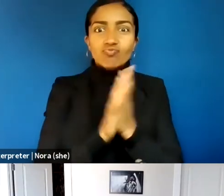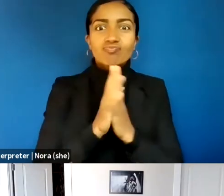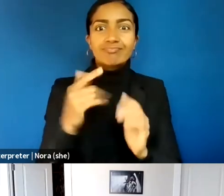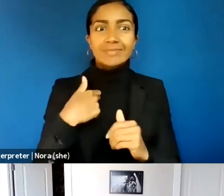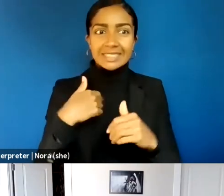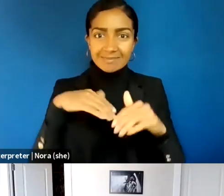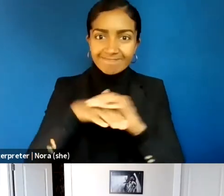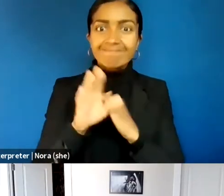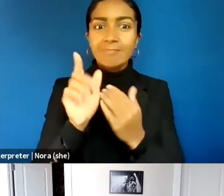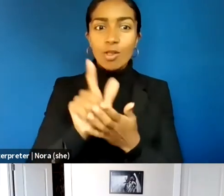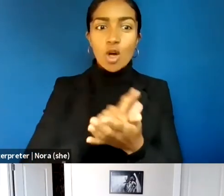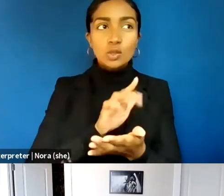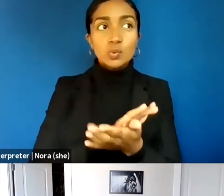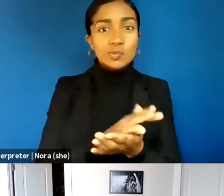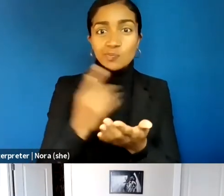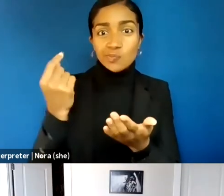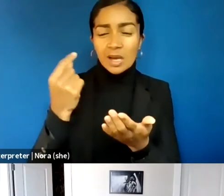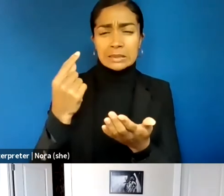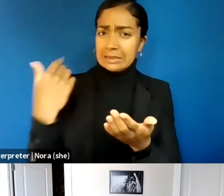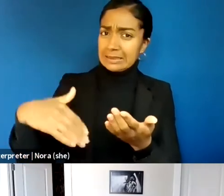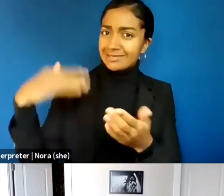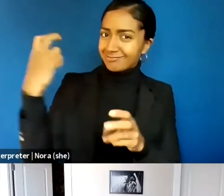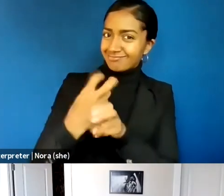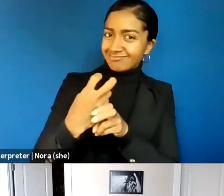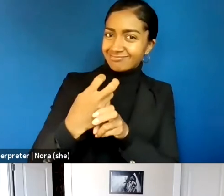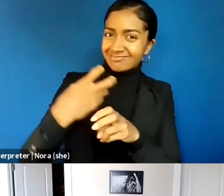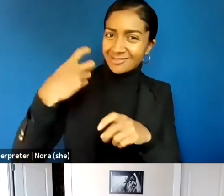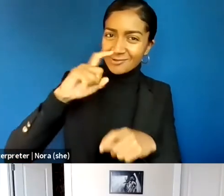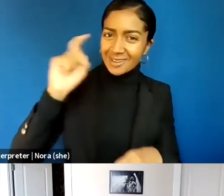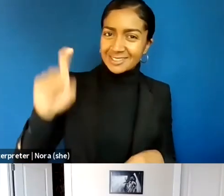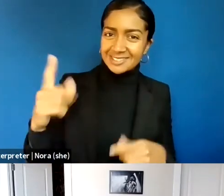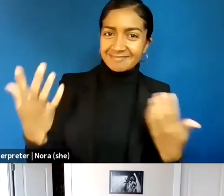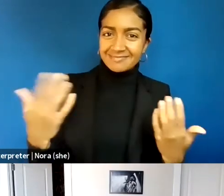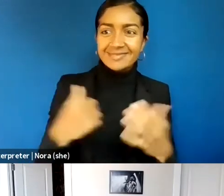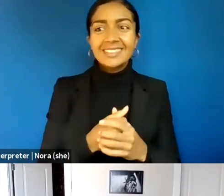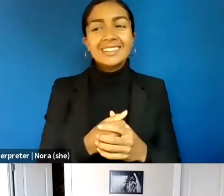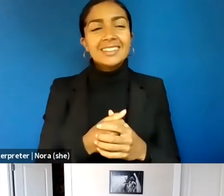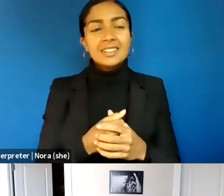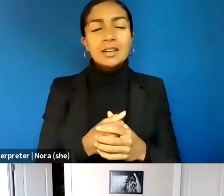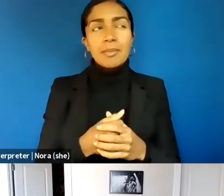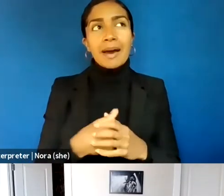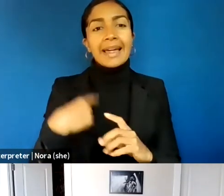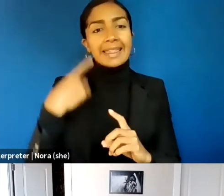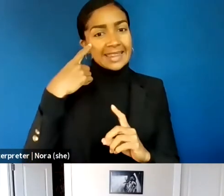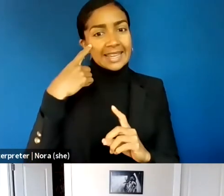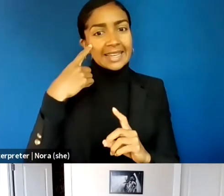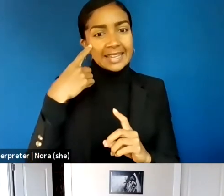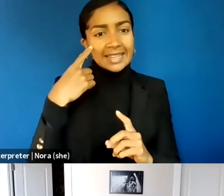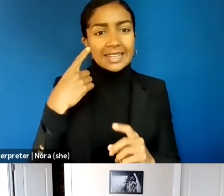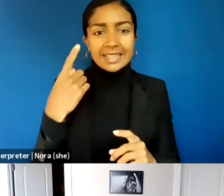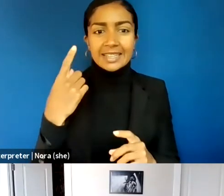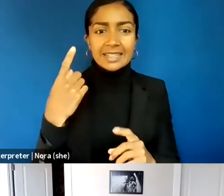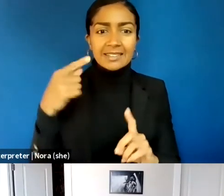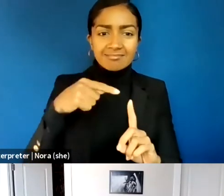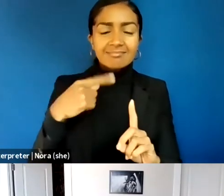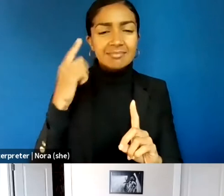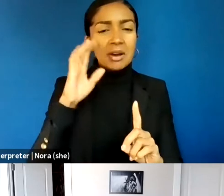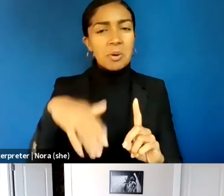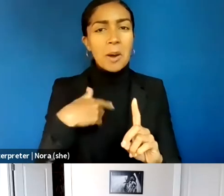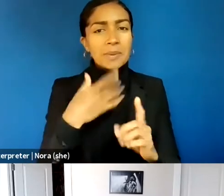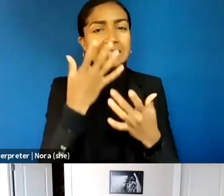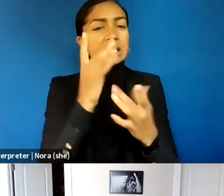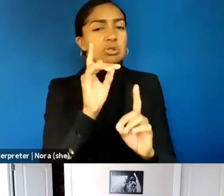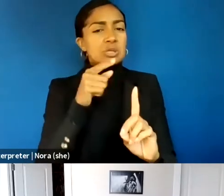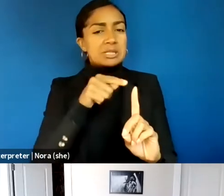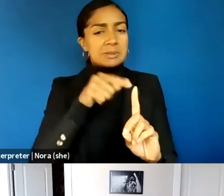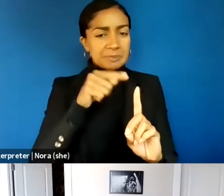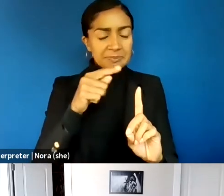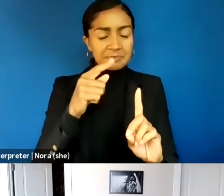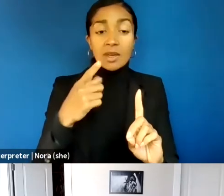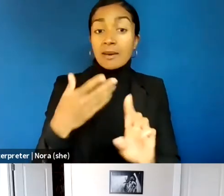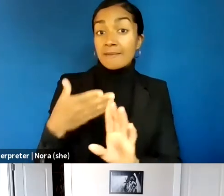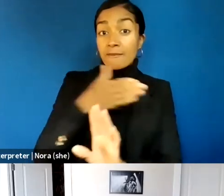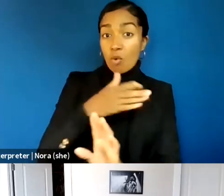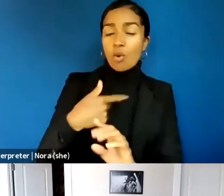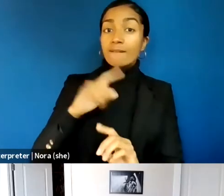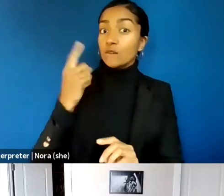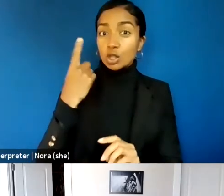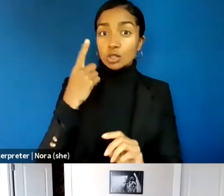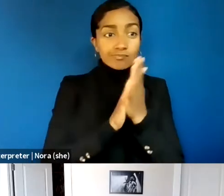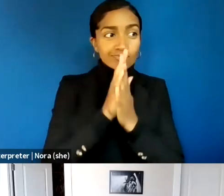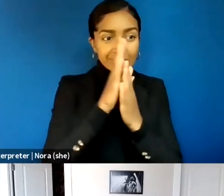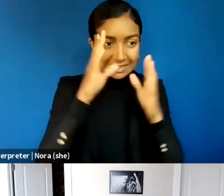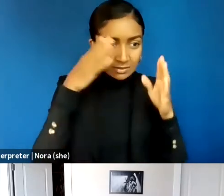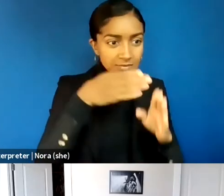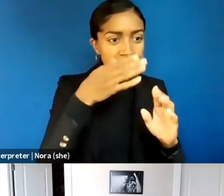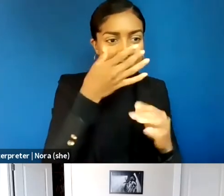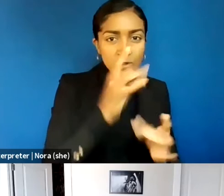Jafet Martinez-Molina: Hi to everyone, my name is Jafet. I'm 24 years old. What brought me to law school, that's a hard question. But I really think it was this interest for I remember at first I have an interest in employment law. And labor law and all this. And I think that, like, got me into just considering law school.